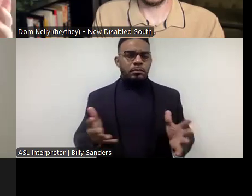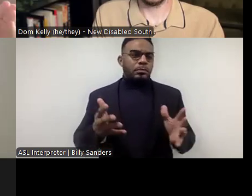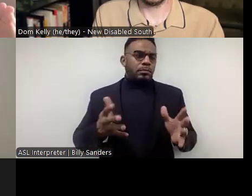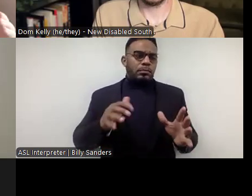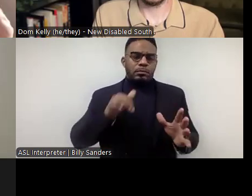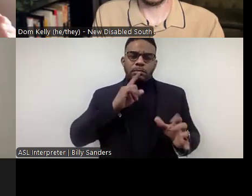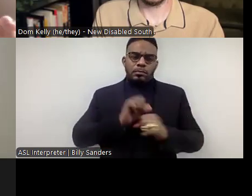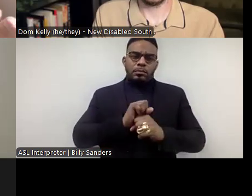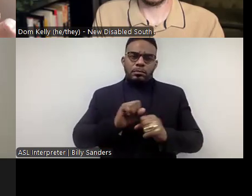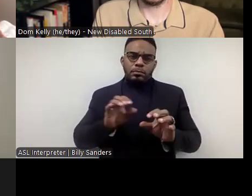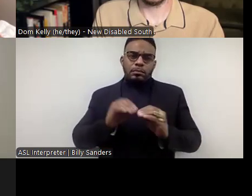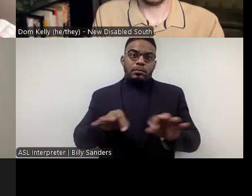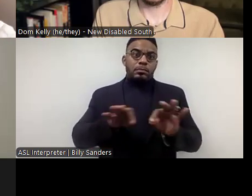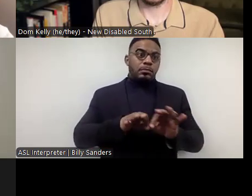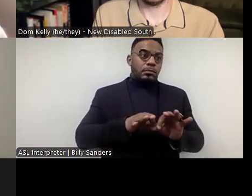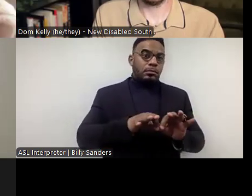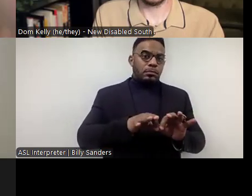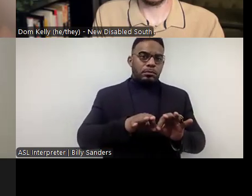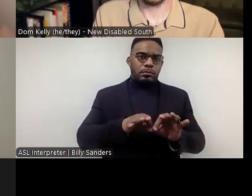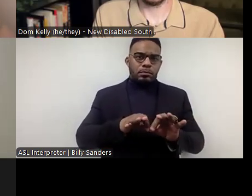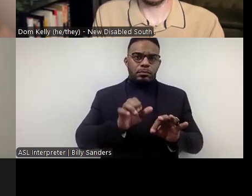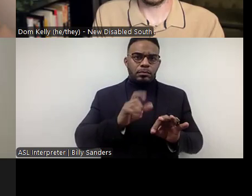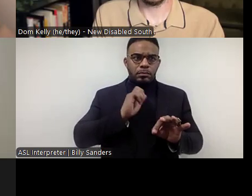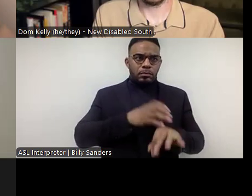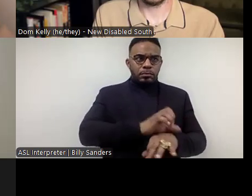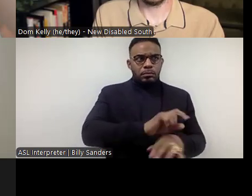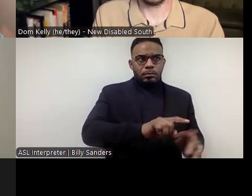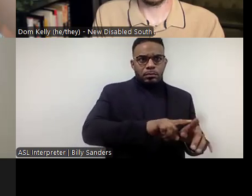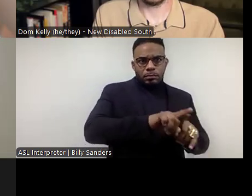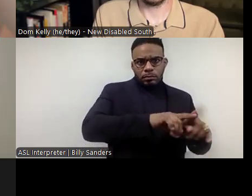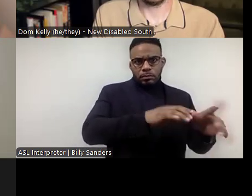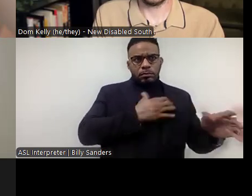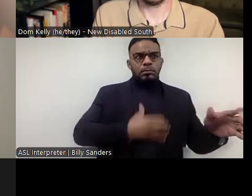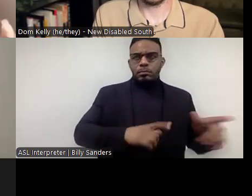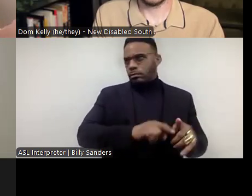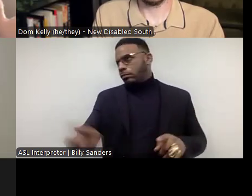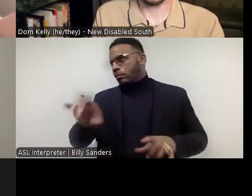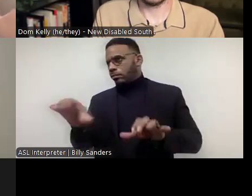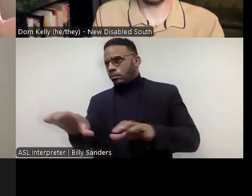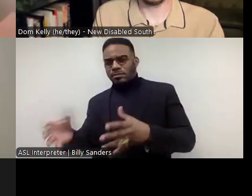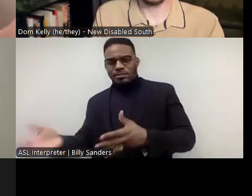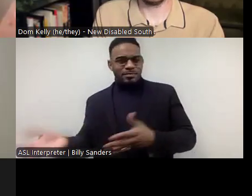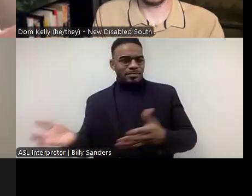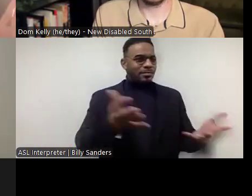thing that's somehow more important. It's not necessarily more important to let my neighbor